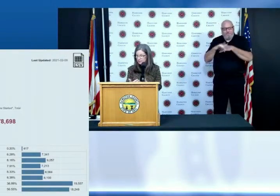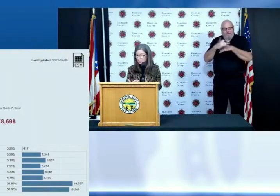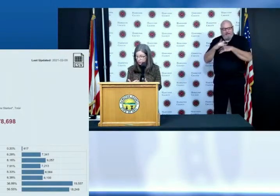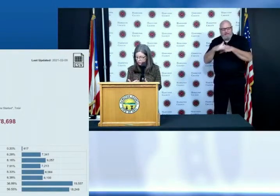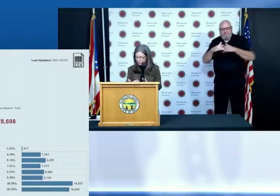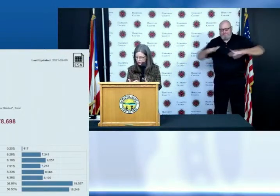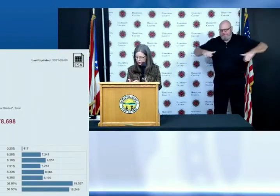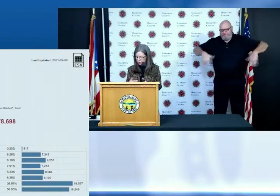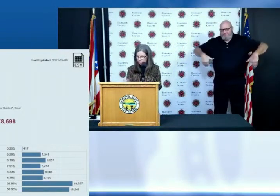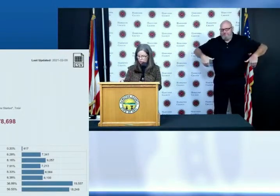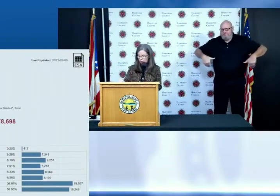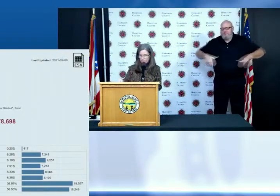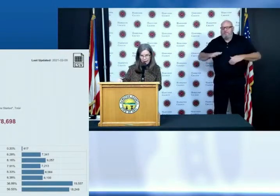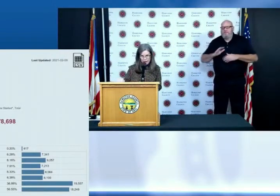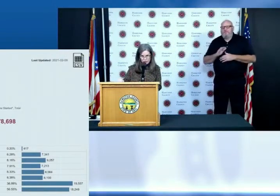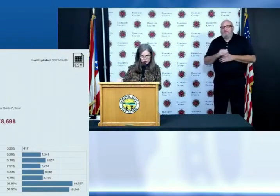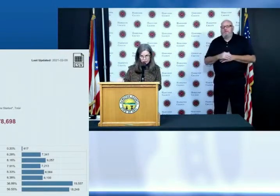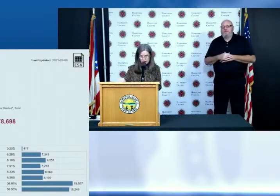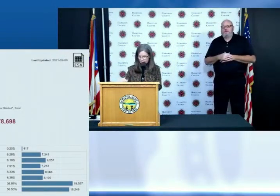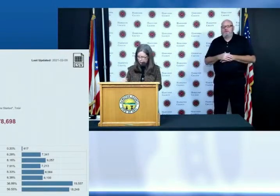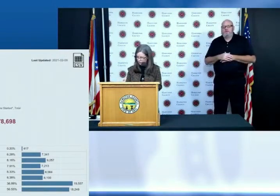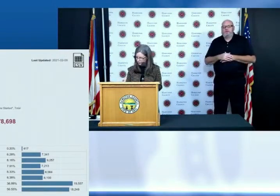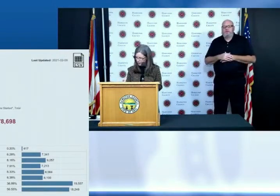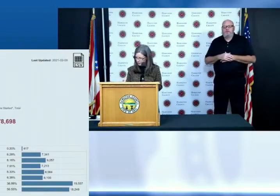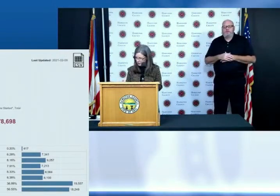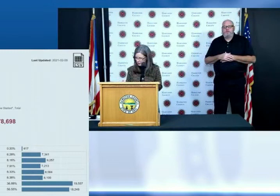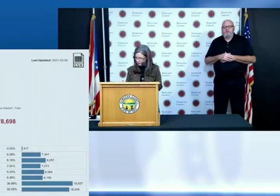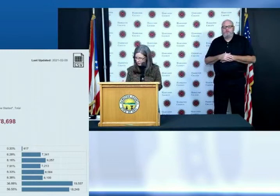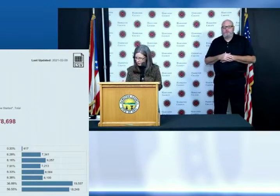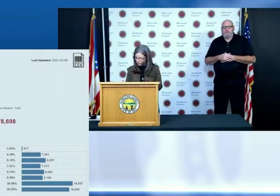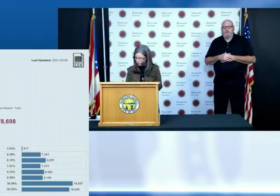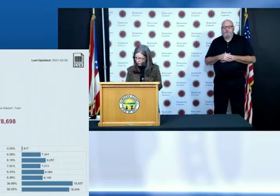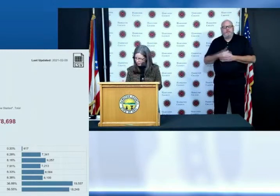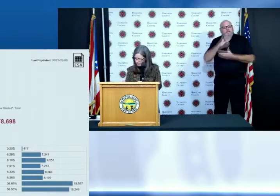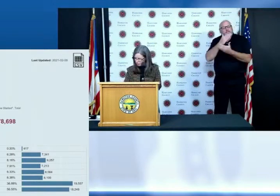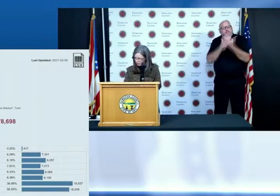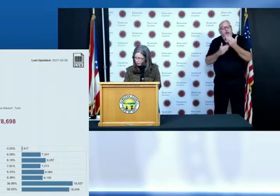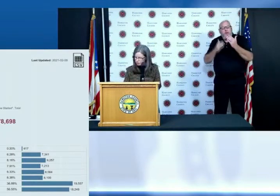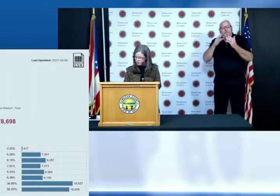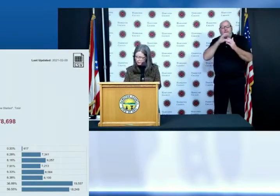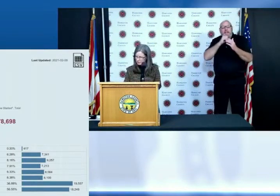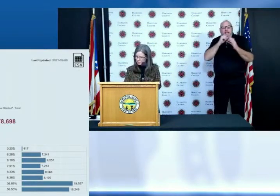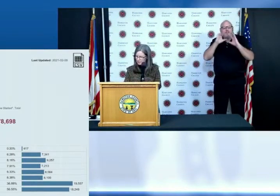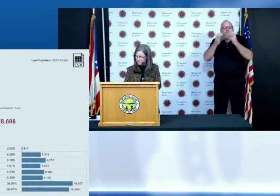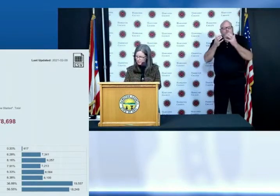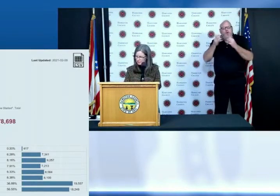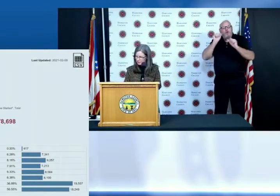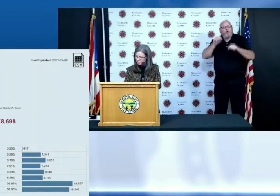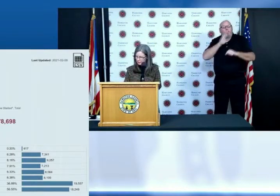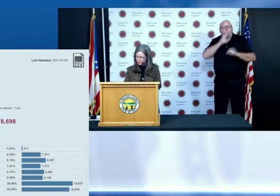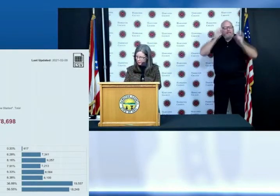teachers they're they're captured in that data so I think it's really interesting to see this